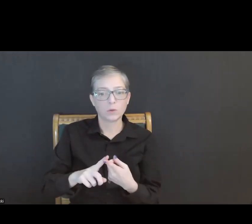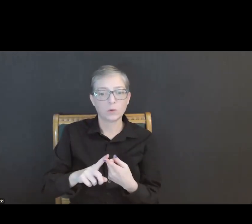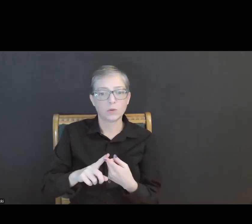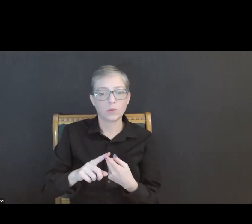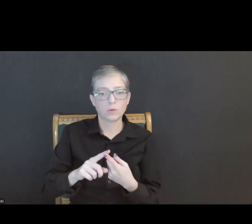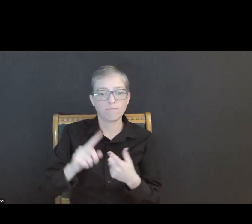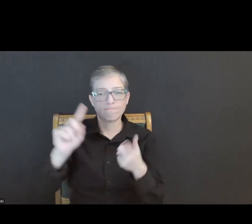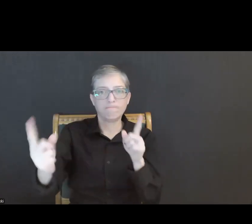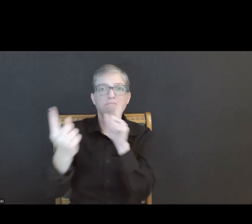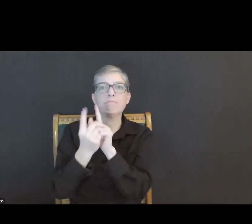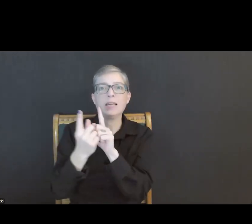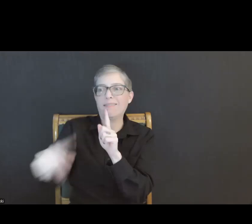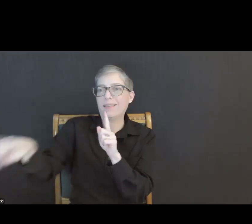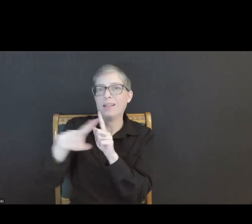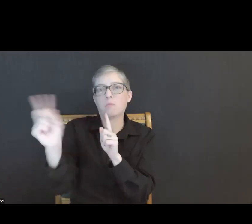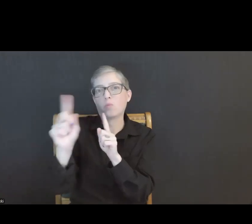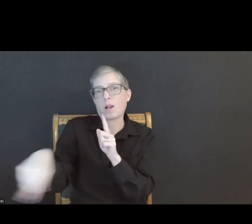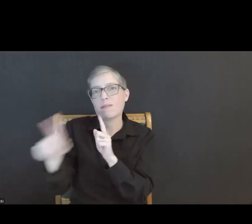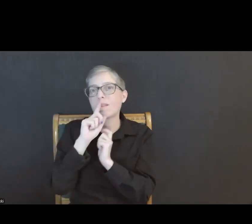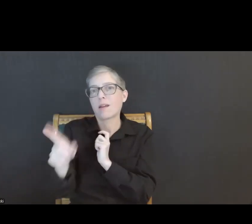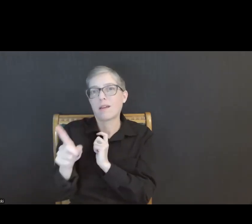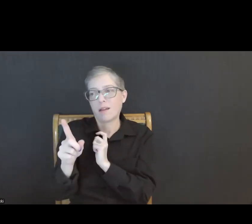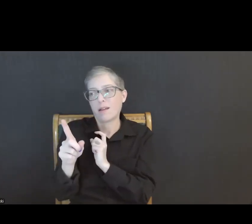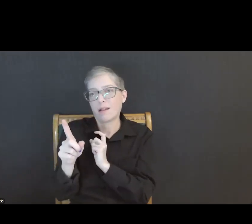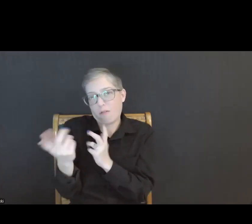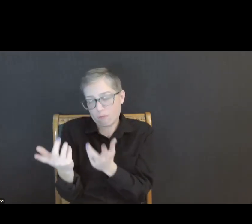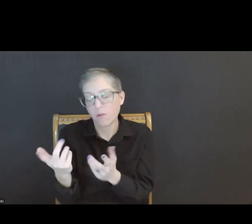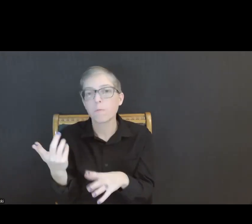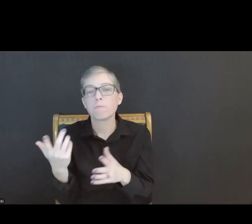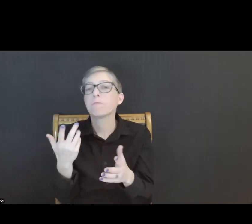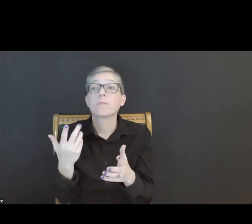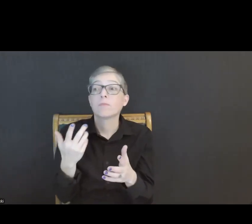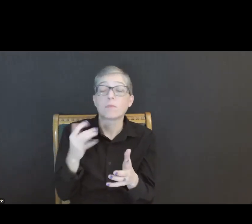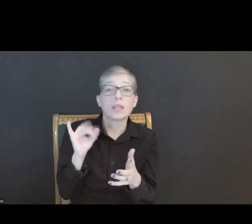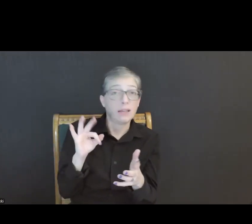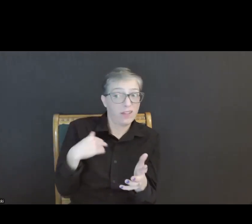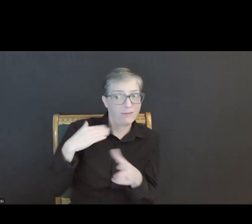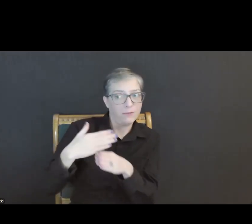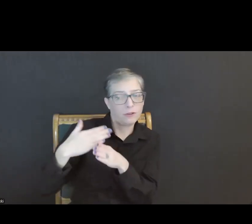cheered experience and again just providing that safety terms of their environment like you know